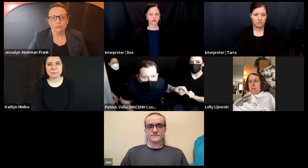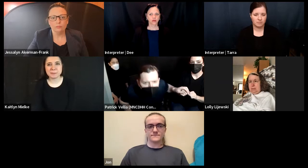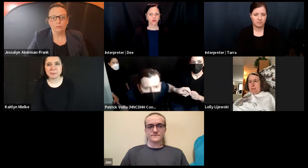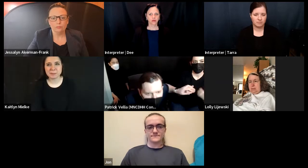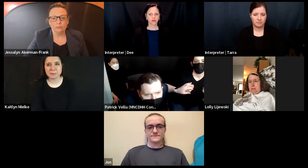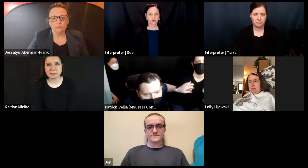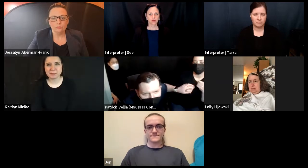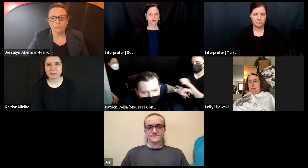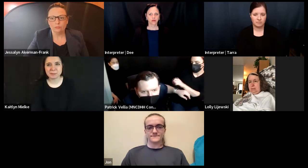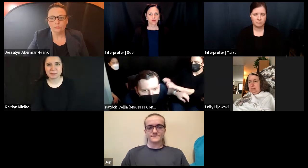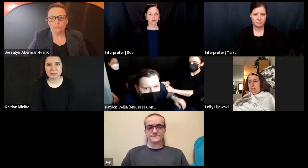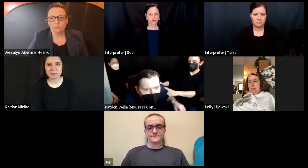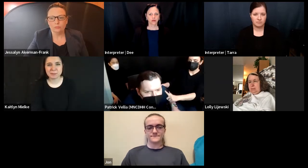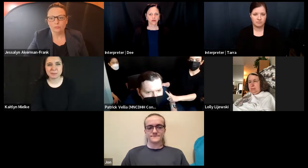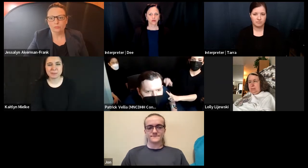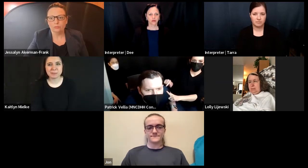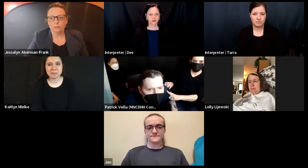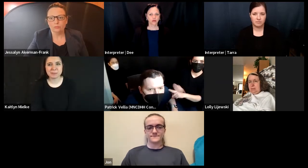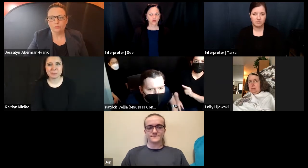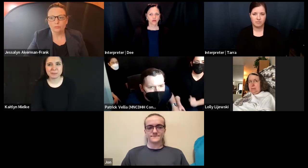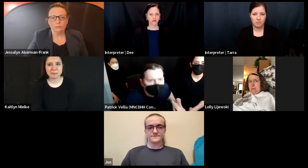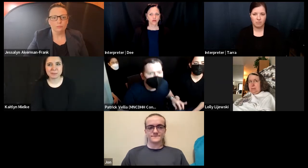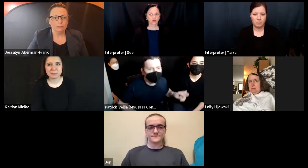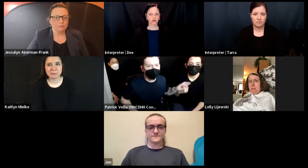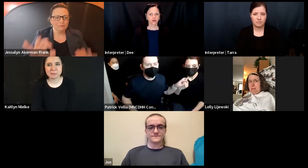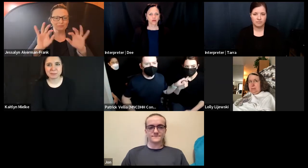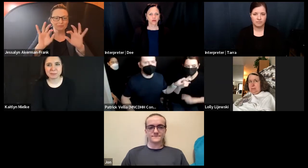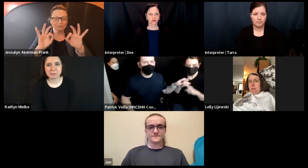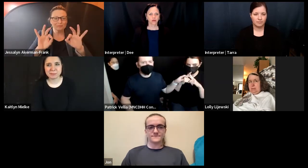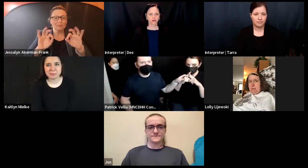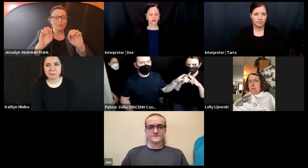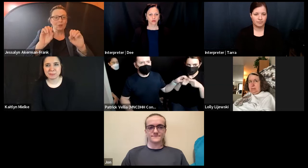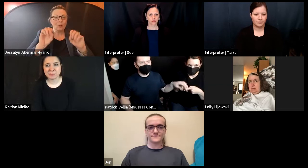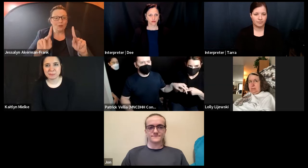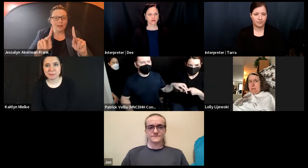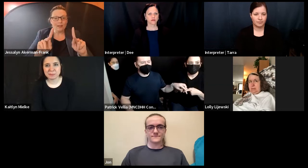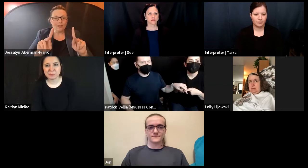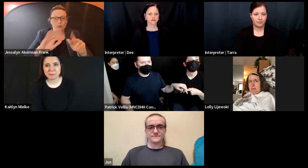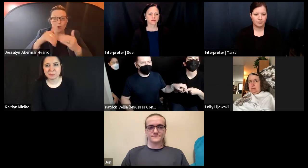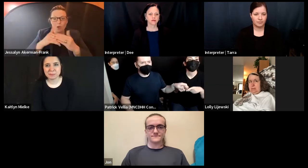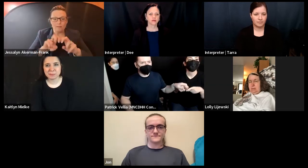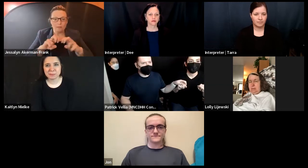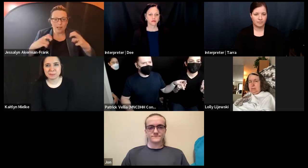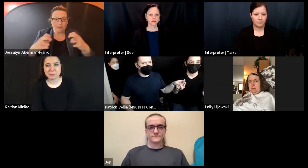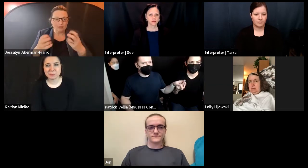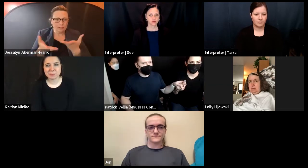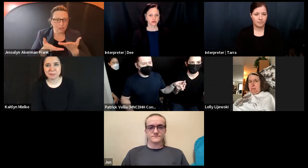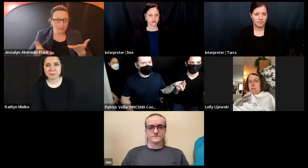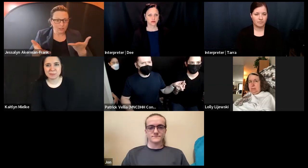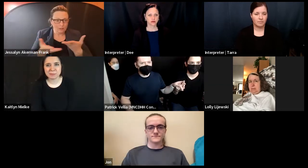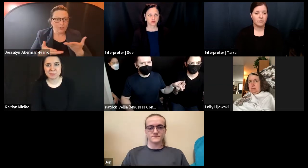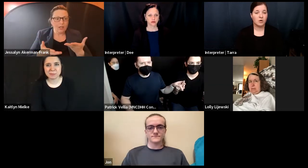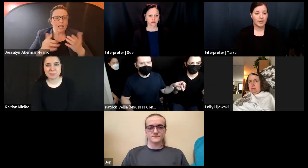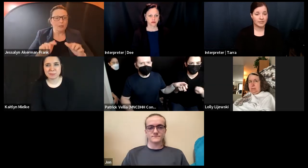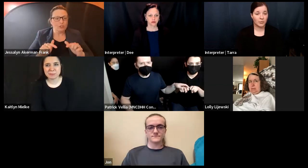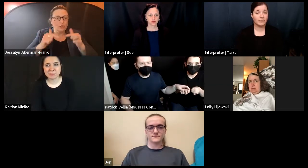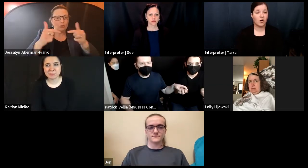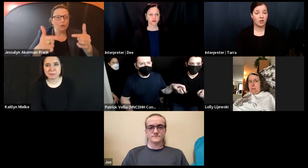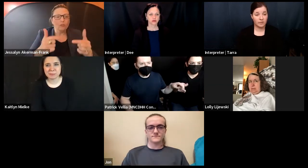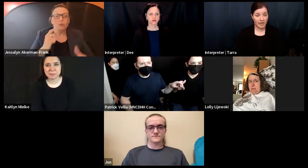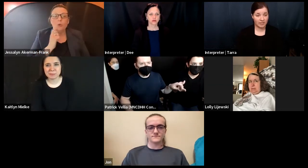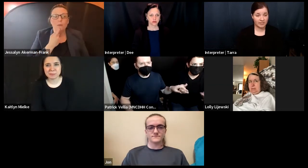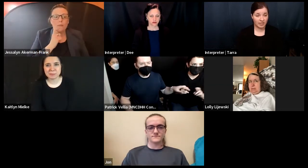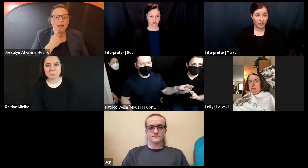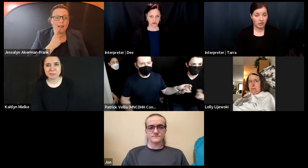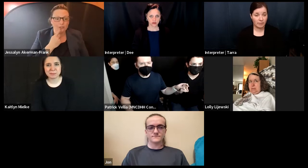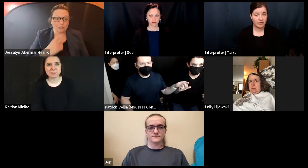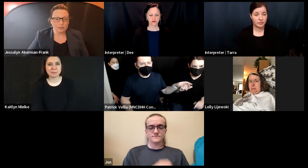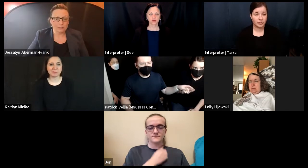I'm adding Jon as well.